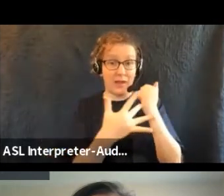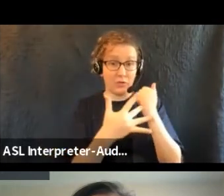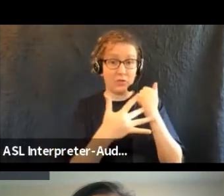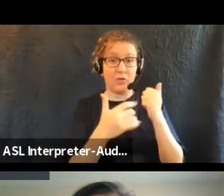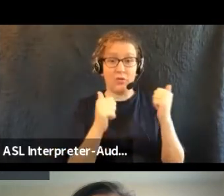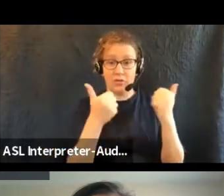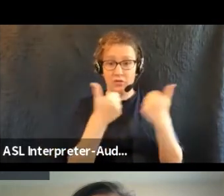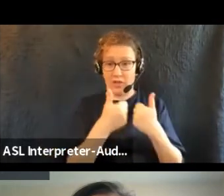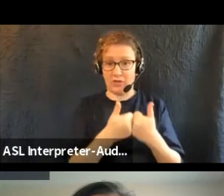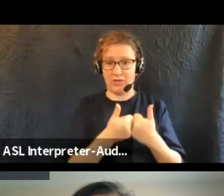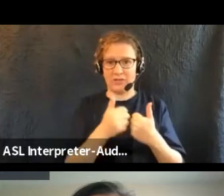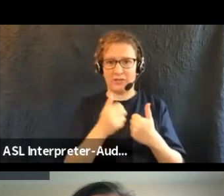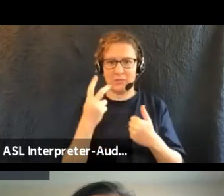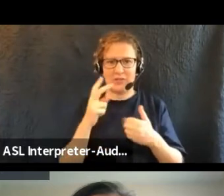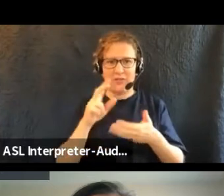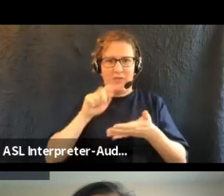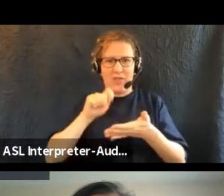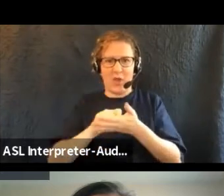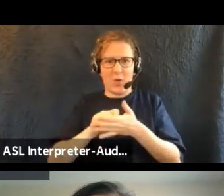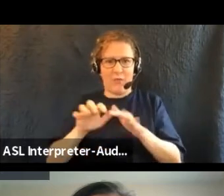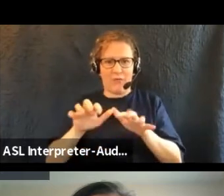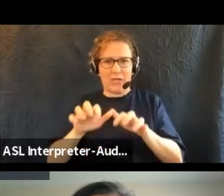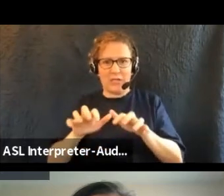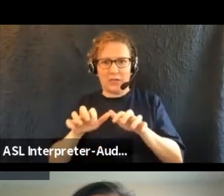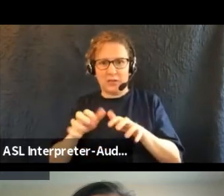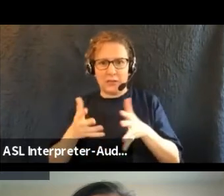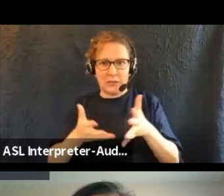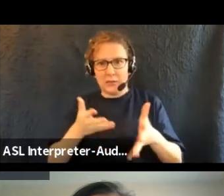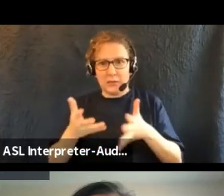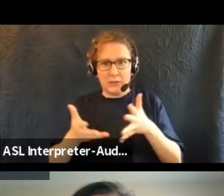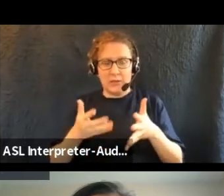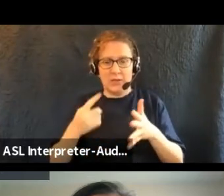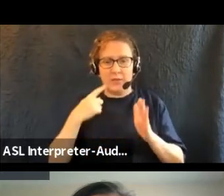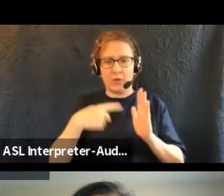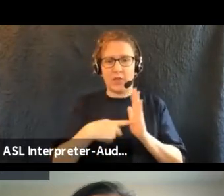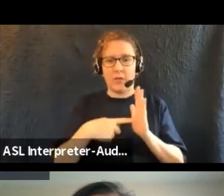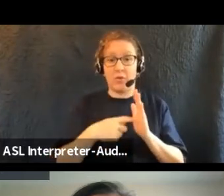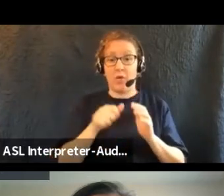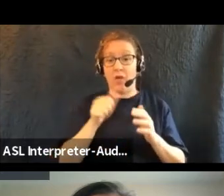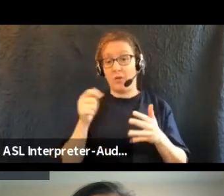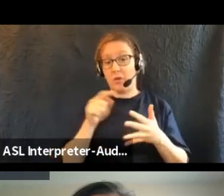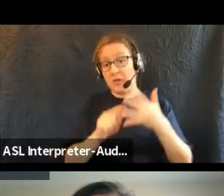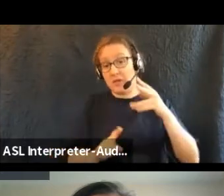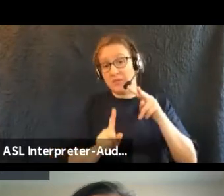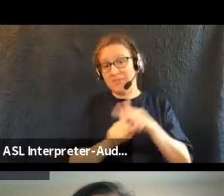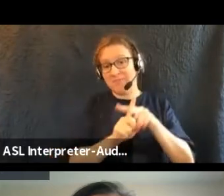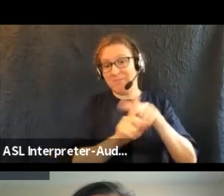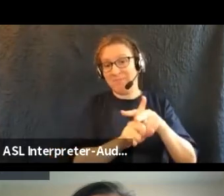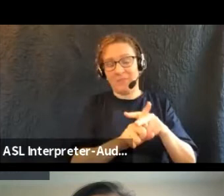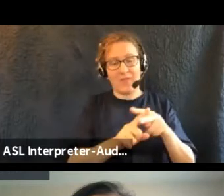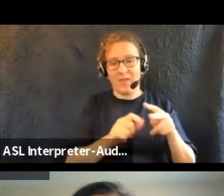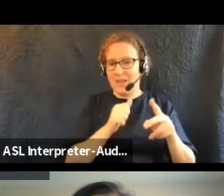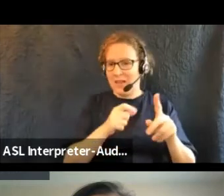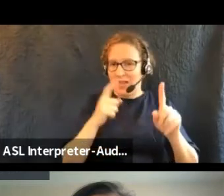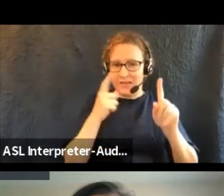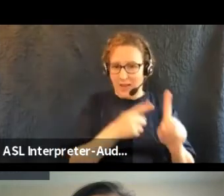video might freeze for example, or other things happen that are not intended, but also the